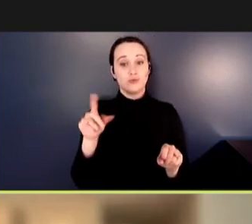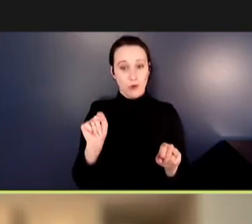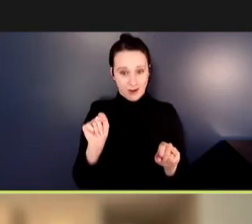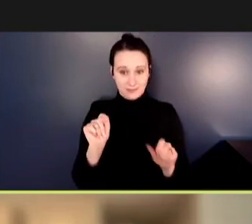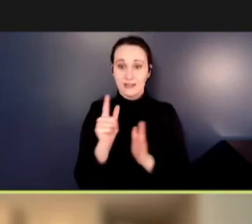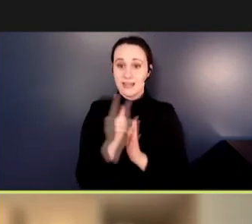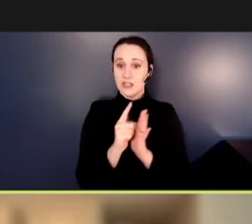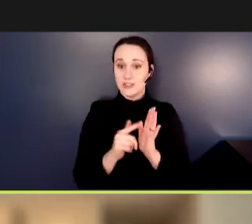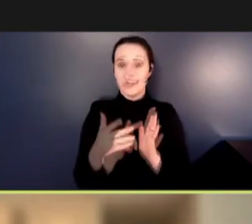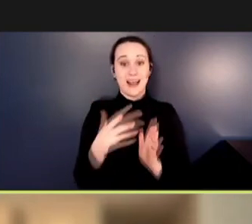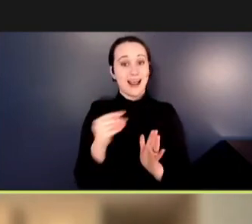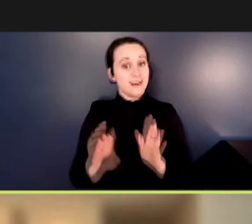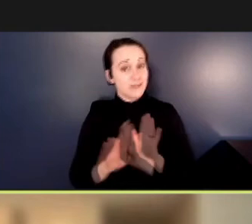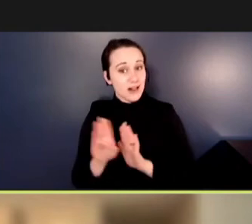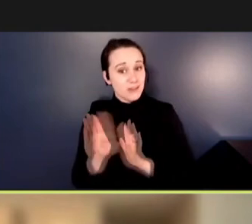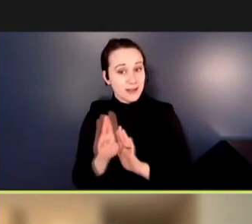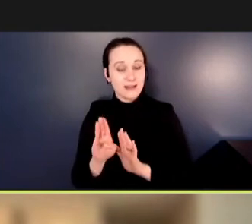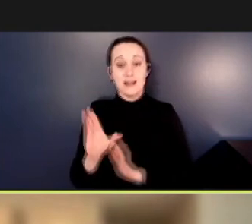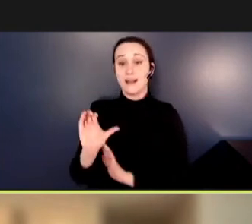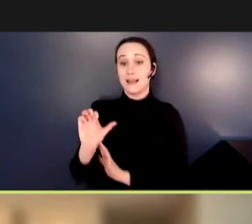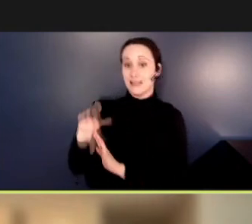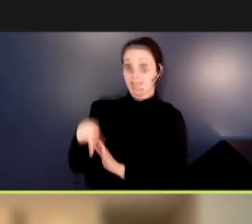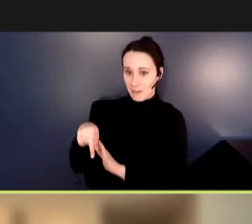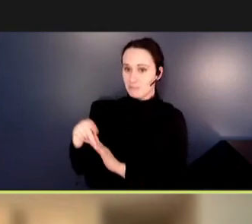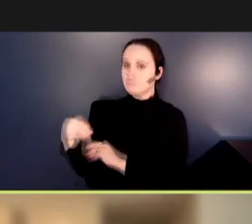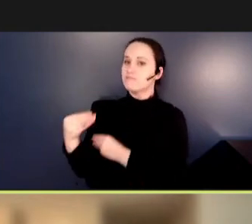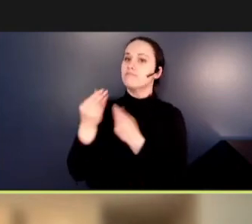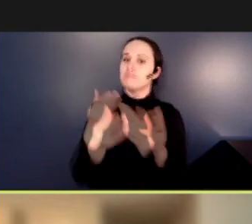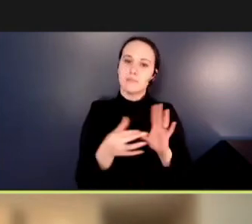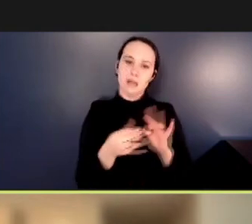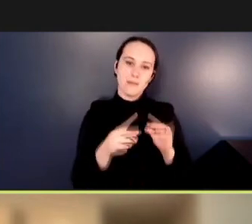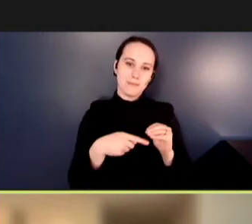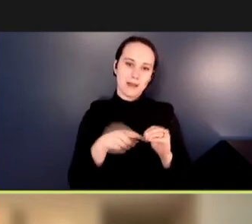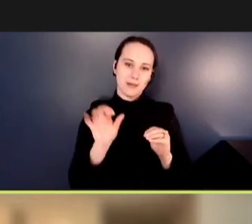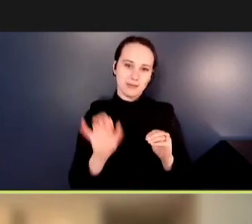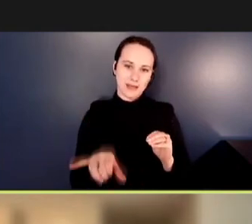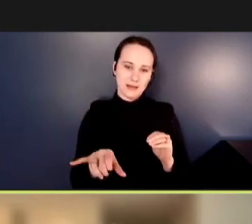We have -- CAP has provided some comment on that. It just has not been introduced